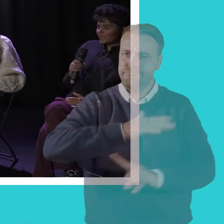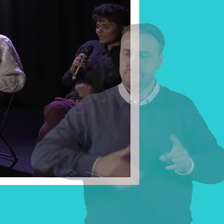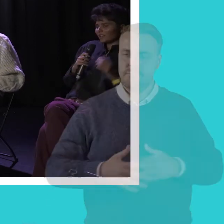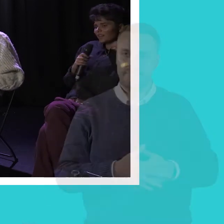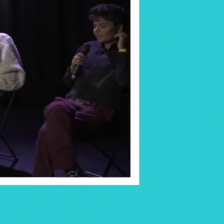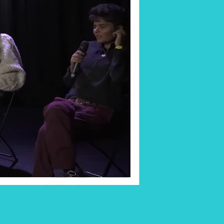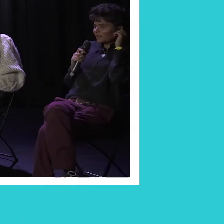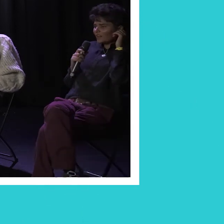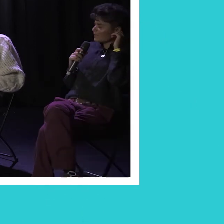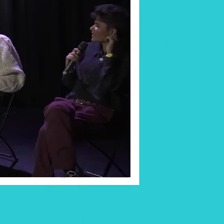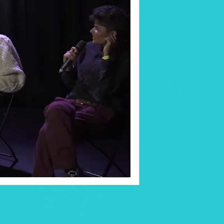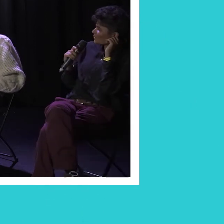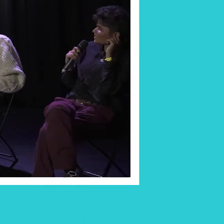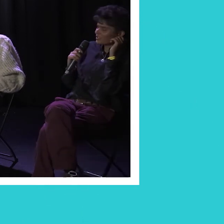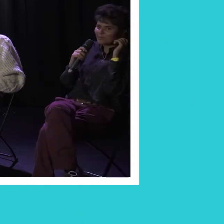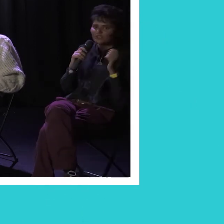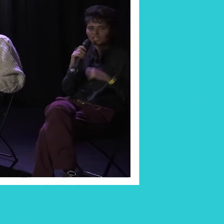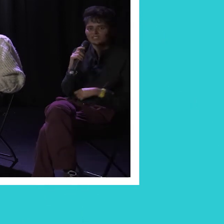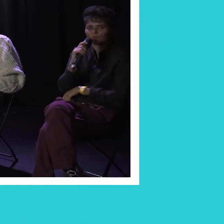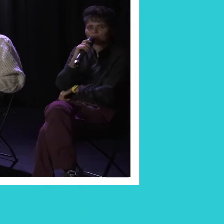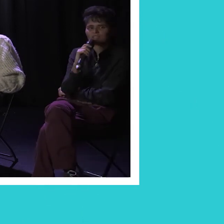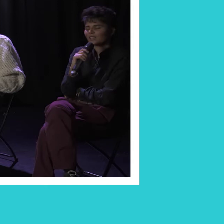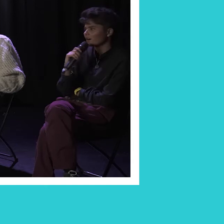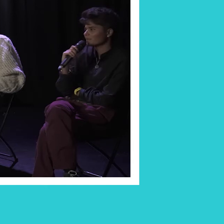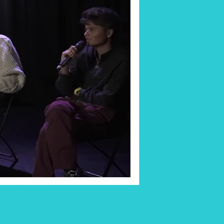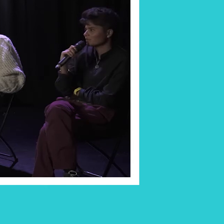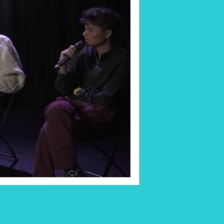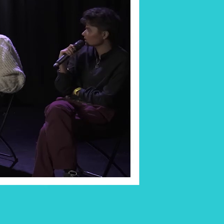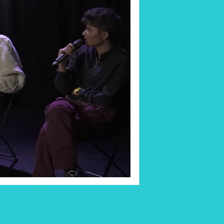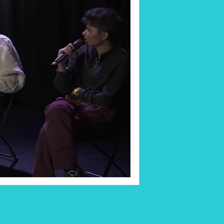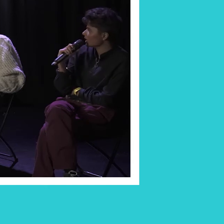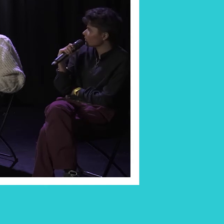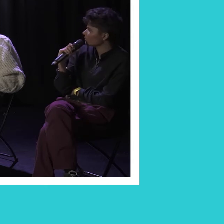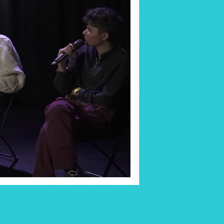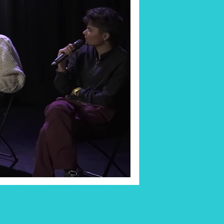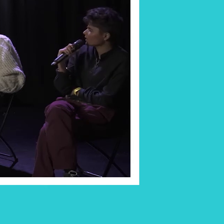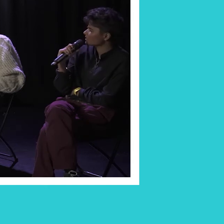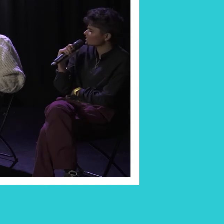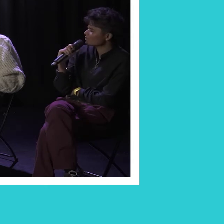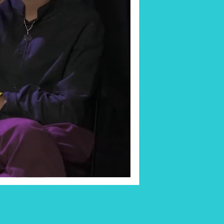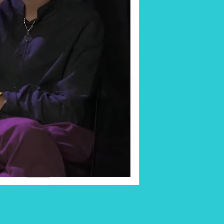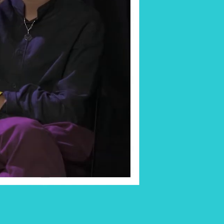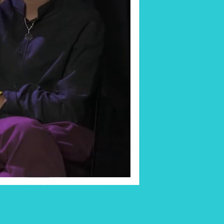Yeah I find this question a bit tricky just because I think I'm still growing in my